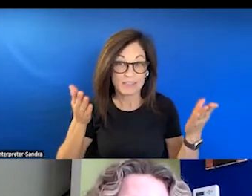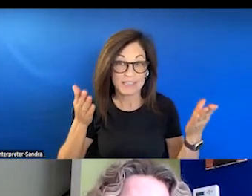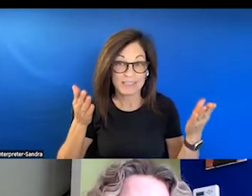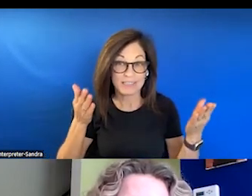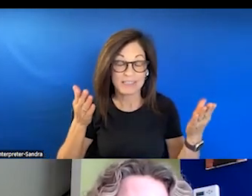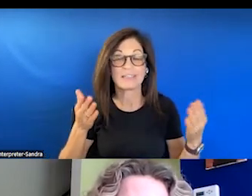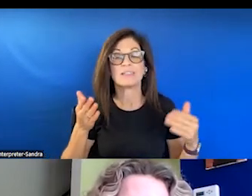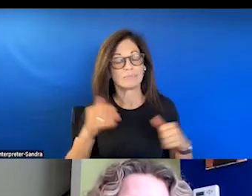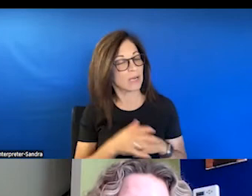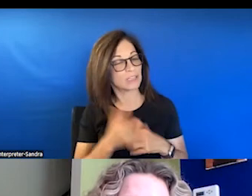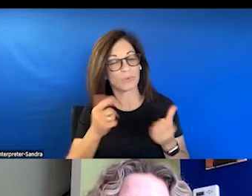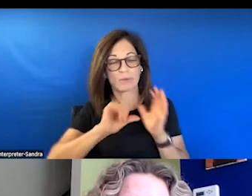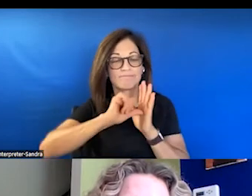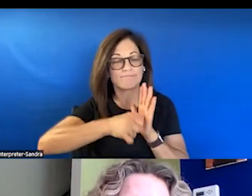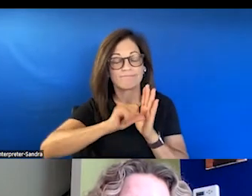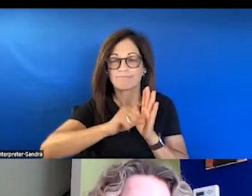JUST WANT TO HIGHLIGHT SPECIAL,